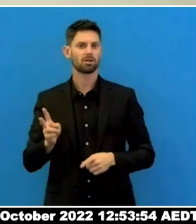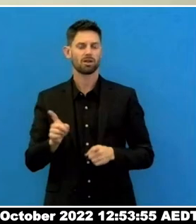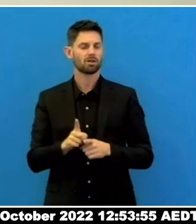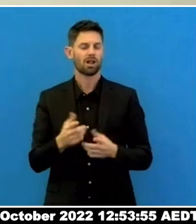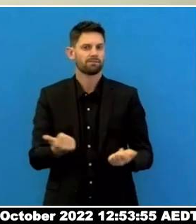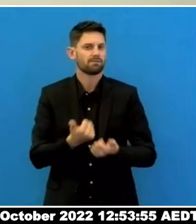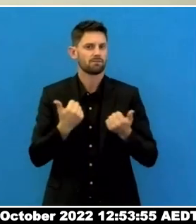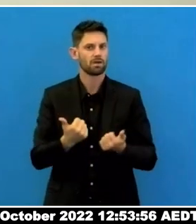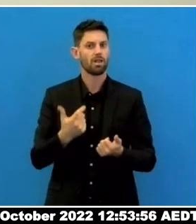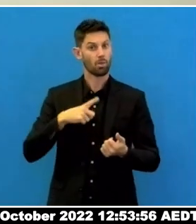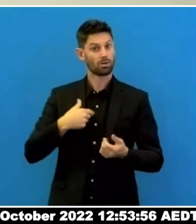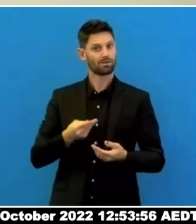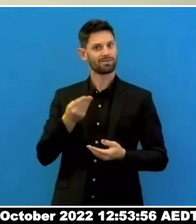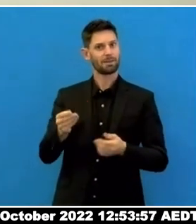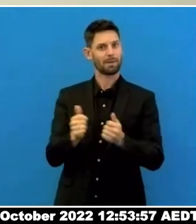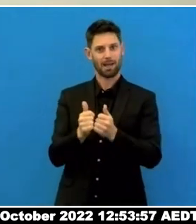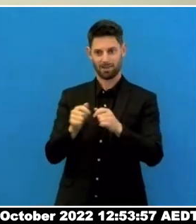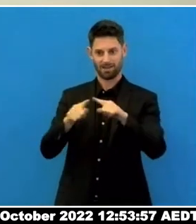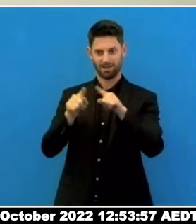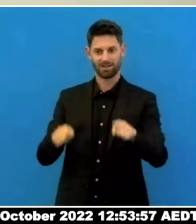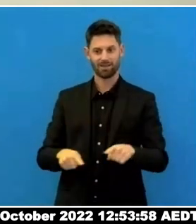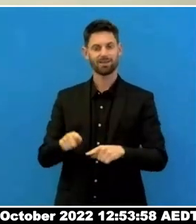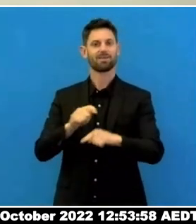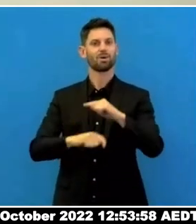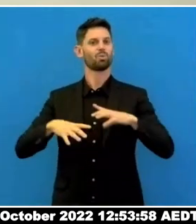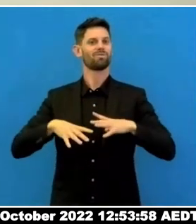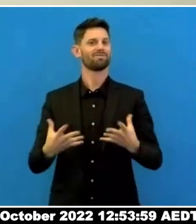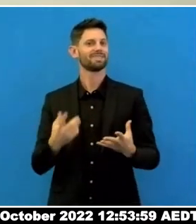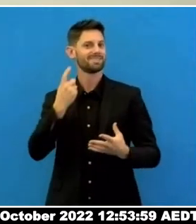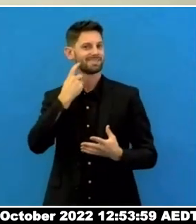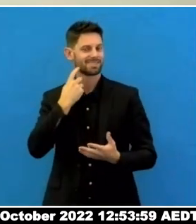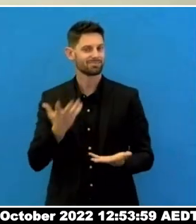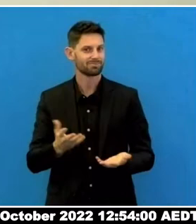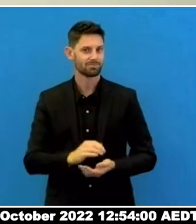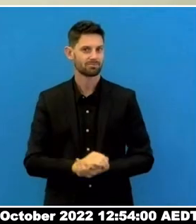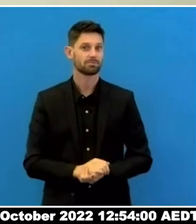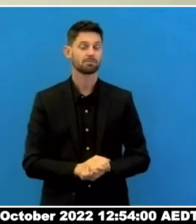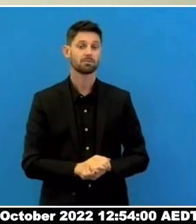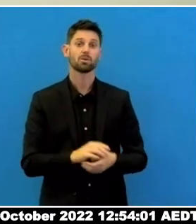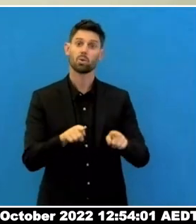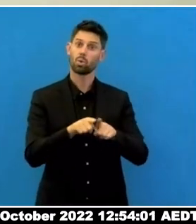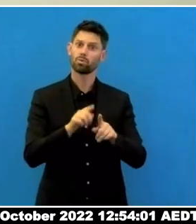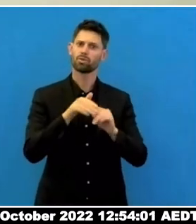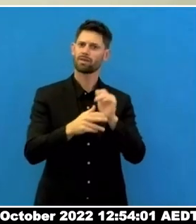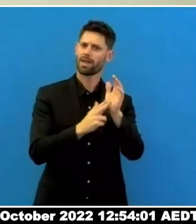In relationship specifically to the NDIS, what we have observed is that, in terms of the NDIS specifically, that skilled